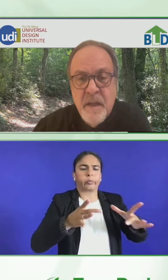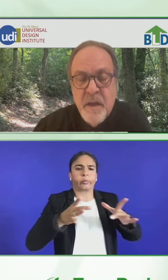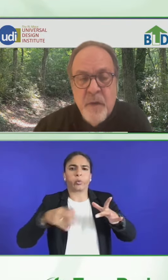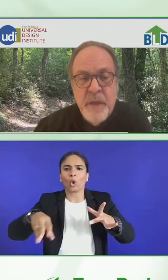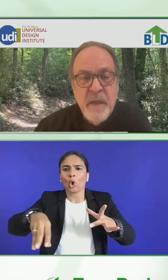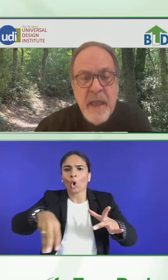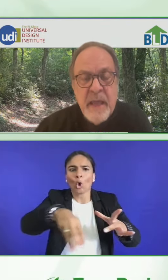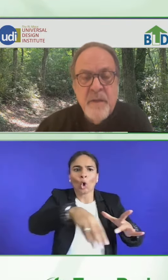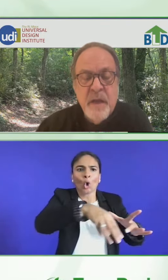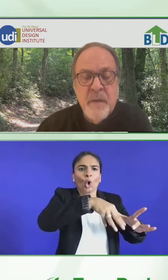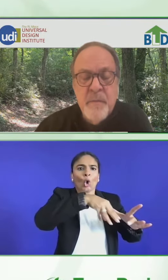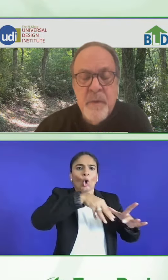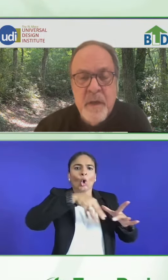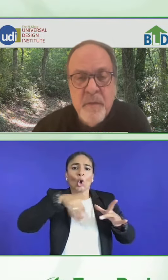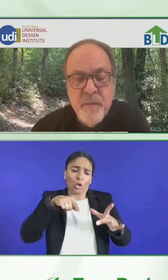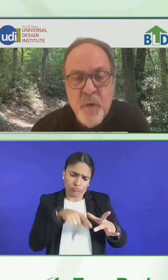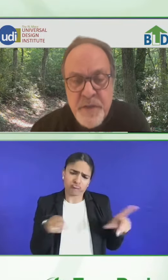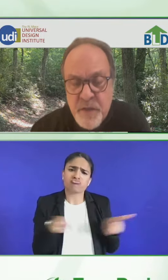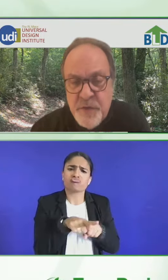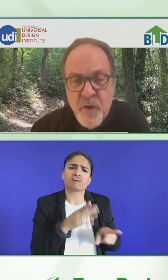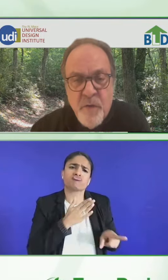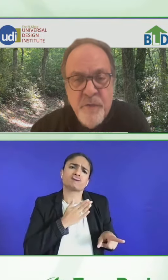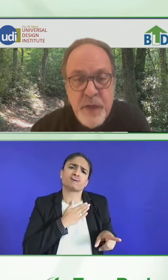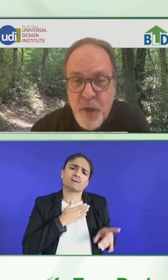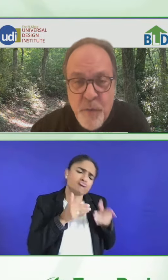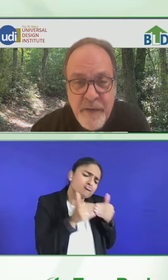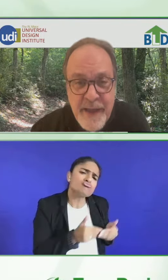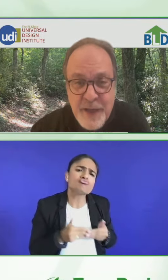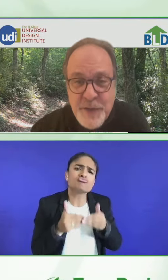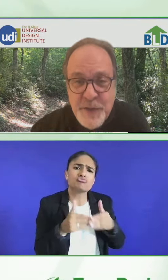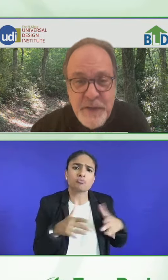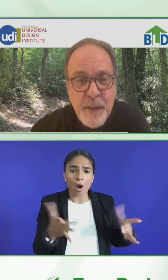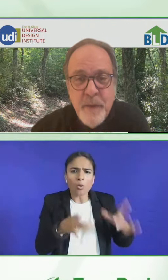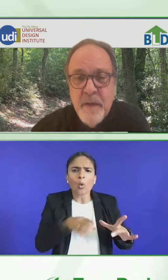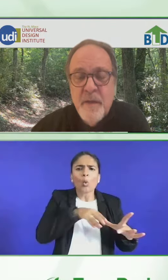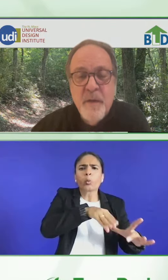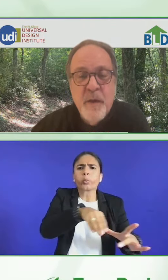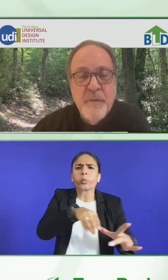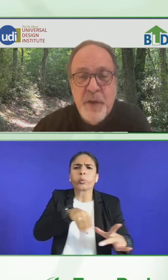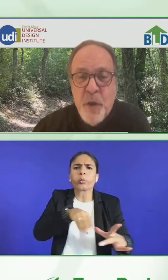We can add voice control, video connection to them, video